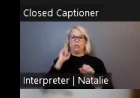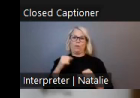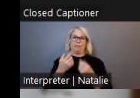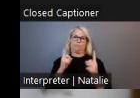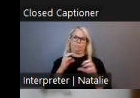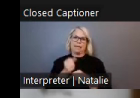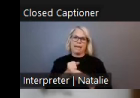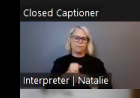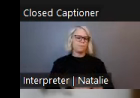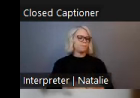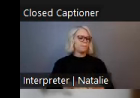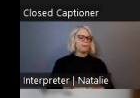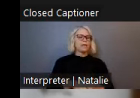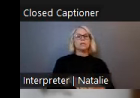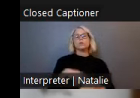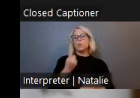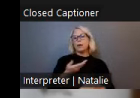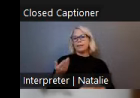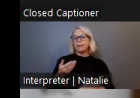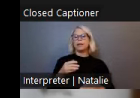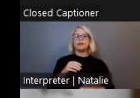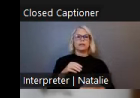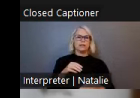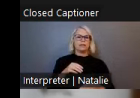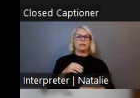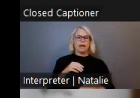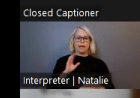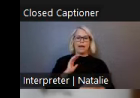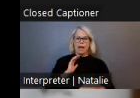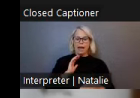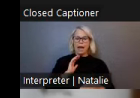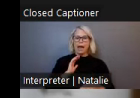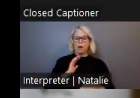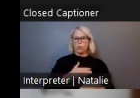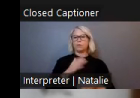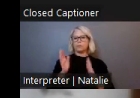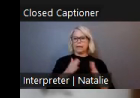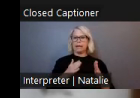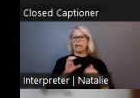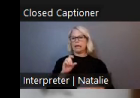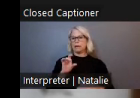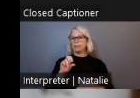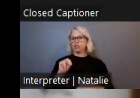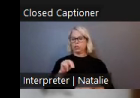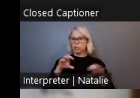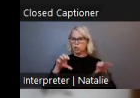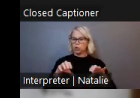One of the things that the emergency planning commission has been doing, with the national